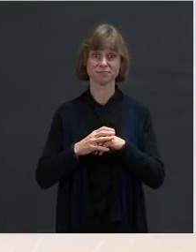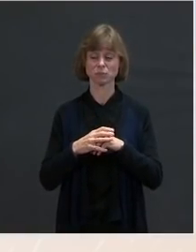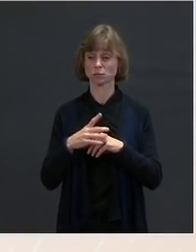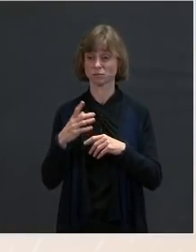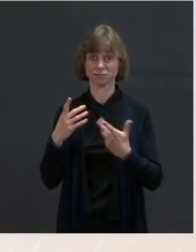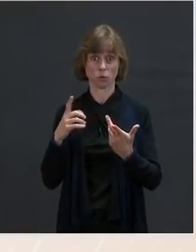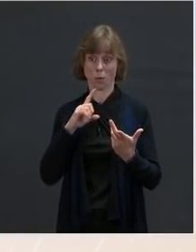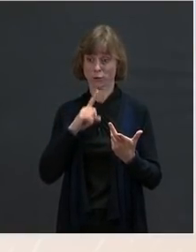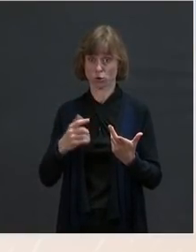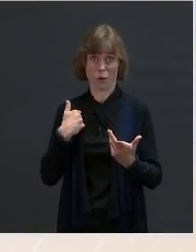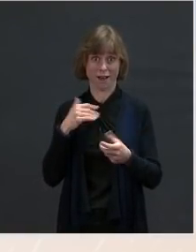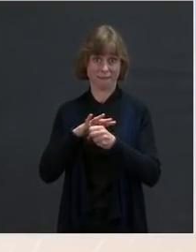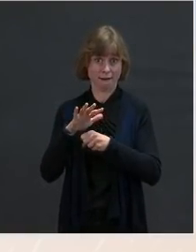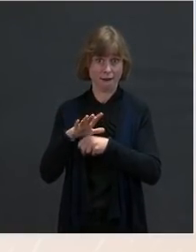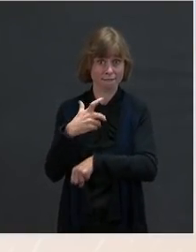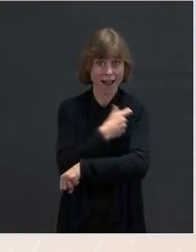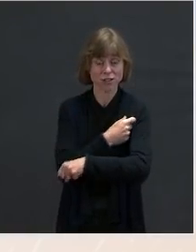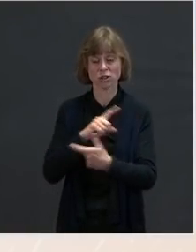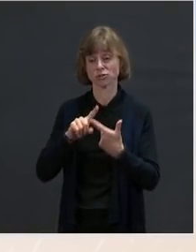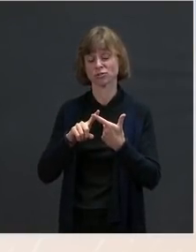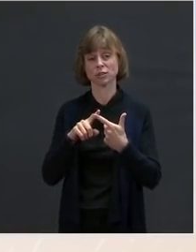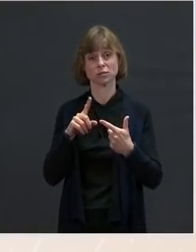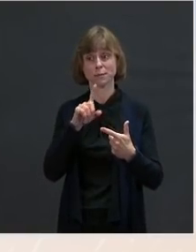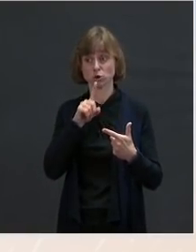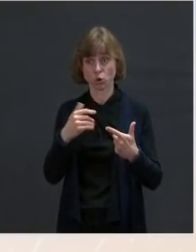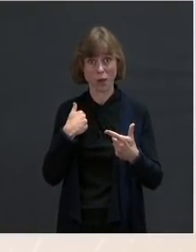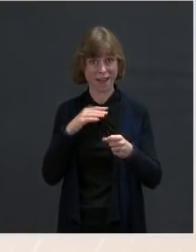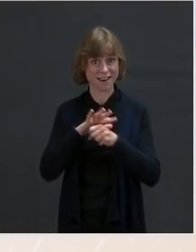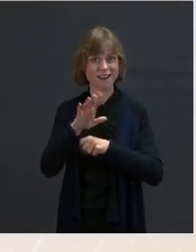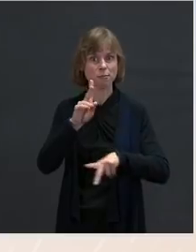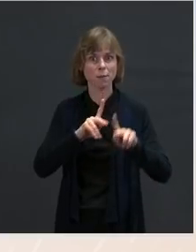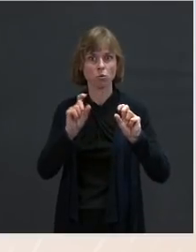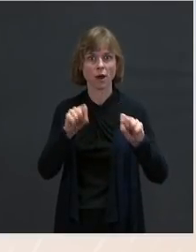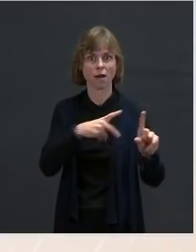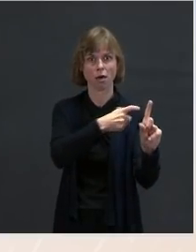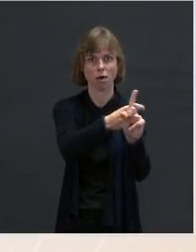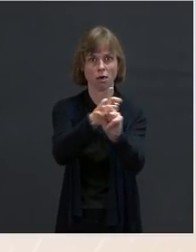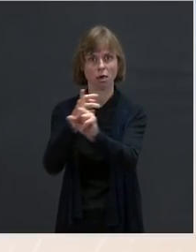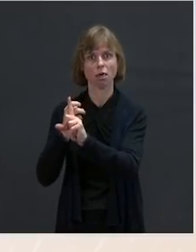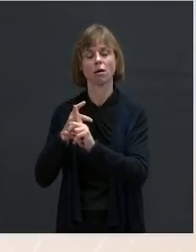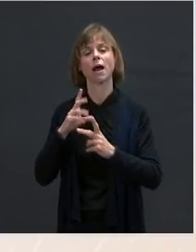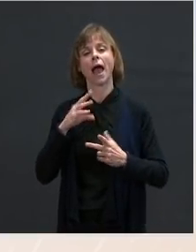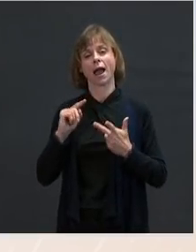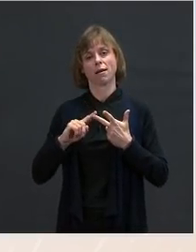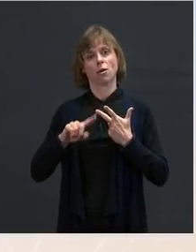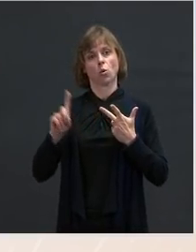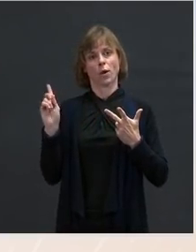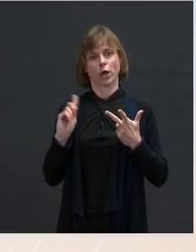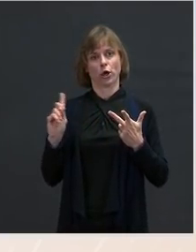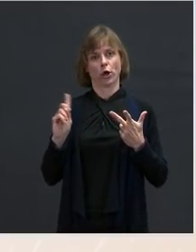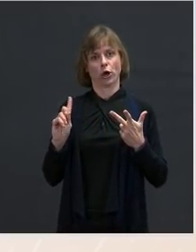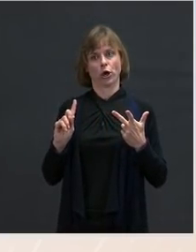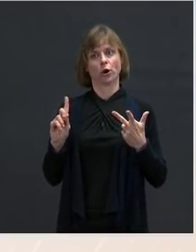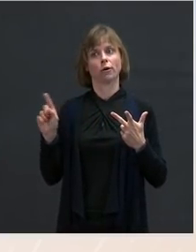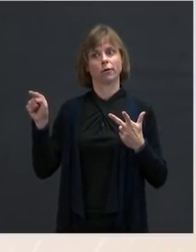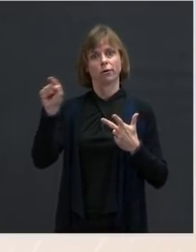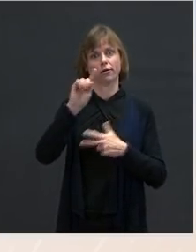ensuring we have the vaccinators needed to do those vaccinations, and the sites, as I touched on, across the country who can facilitate that.